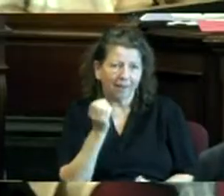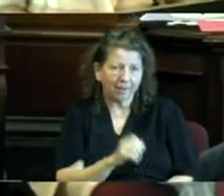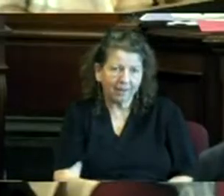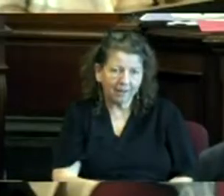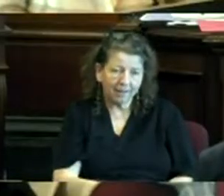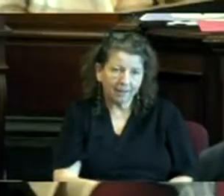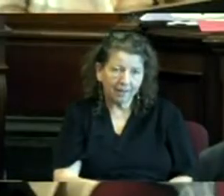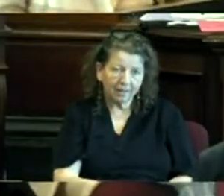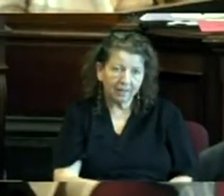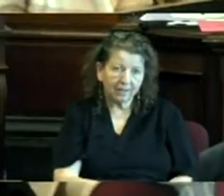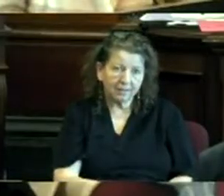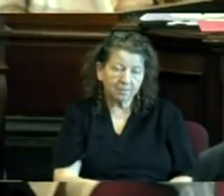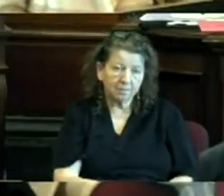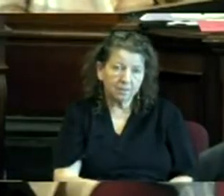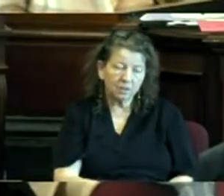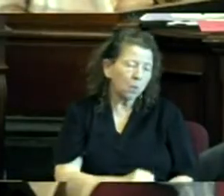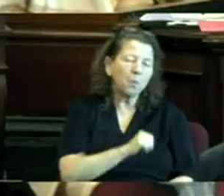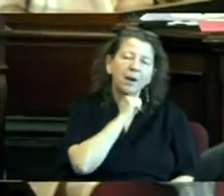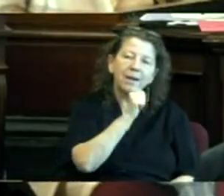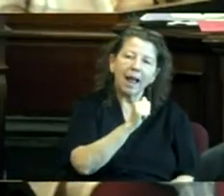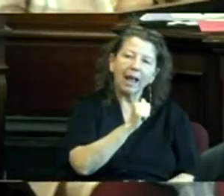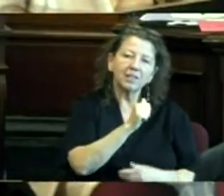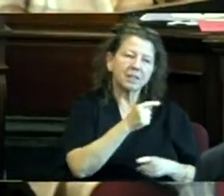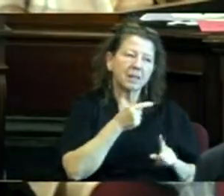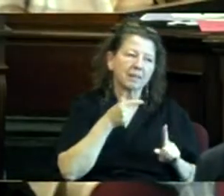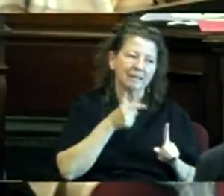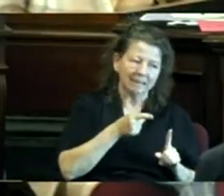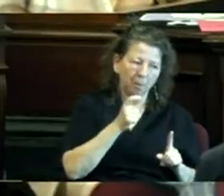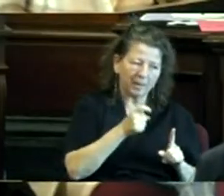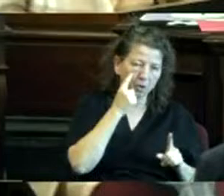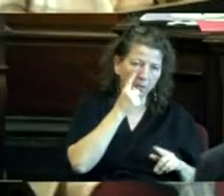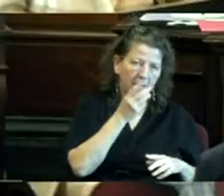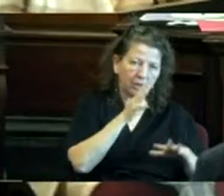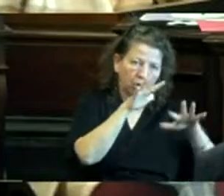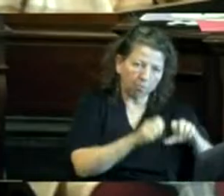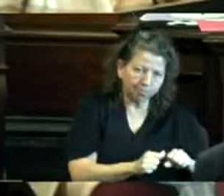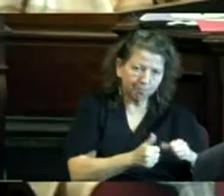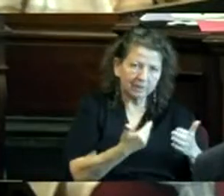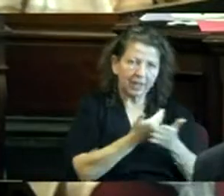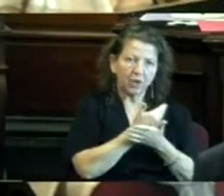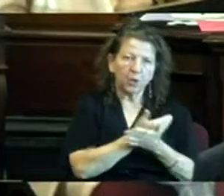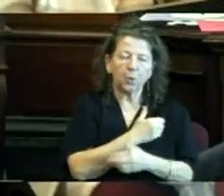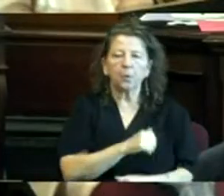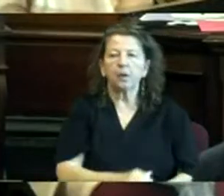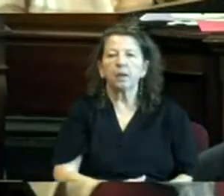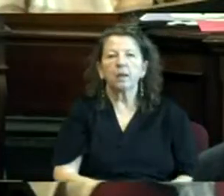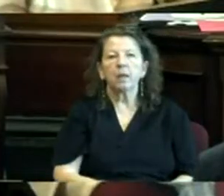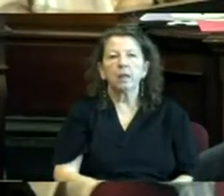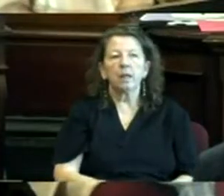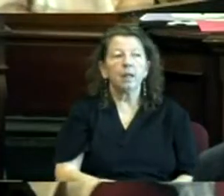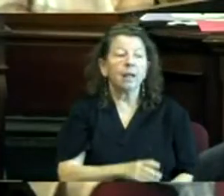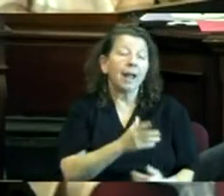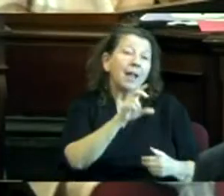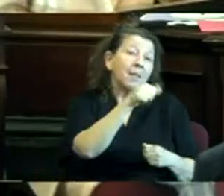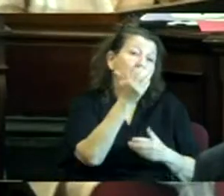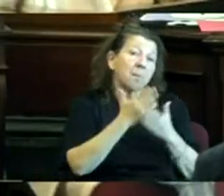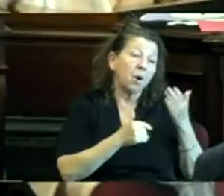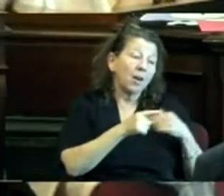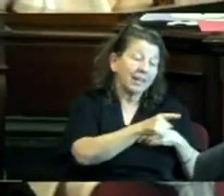would cost to build a new high school. And people have built them. So we're not at that point